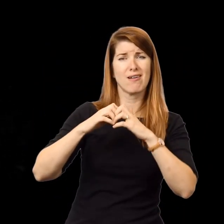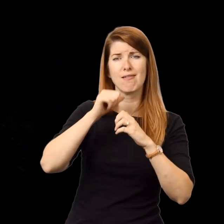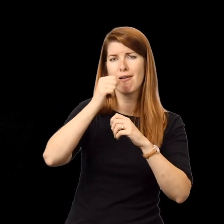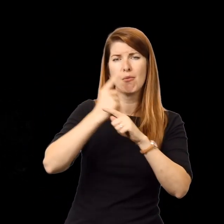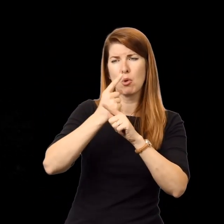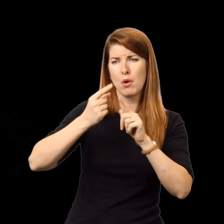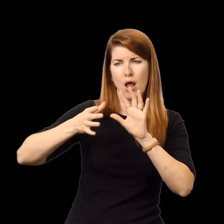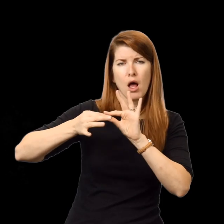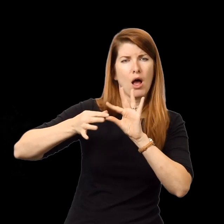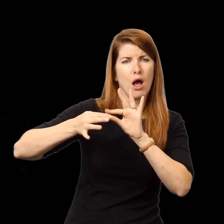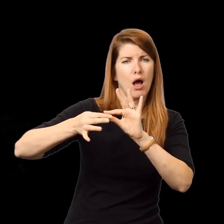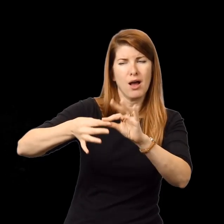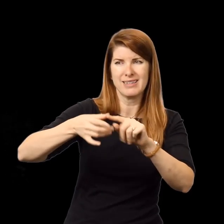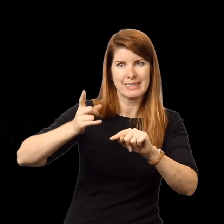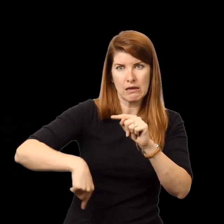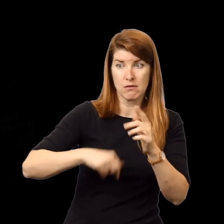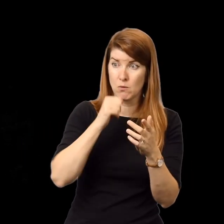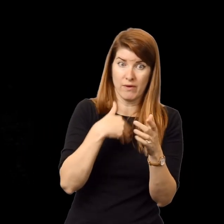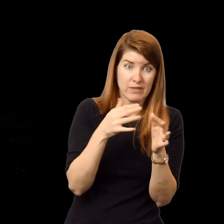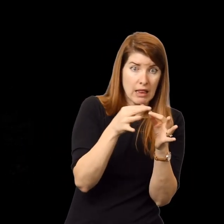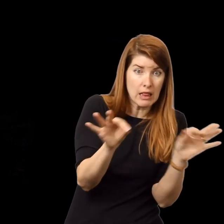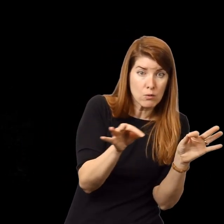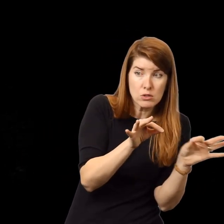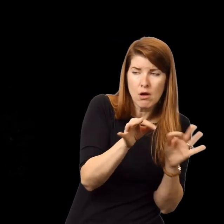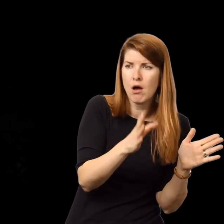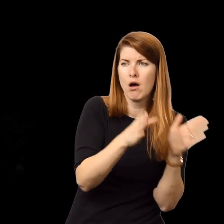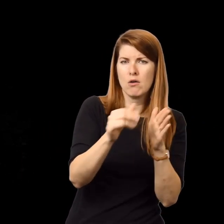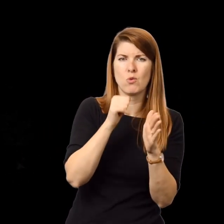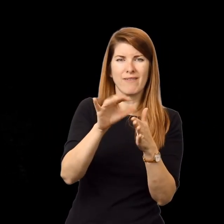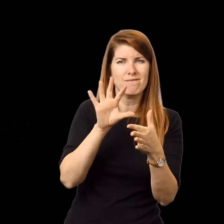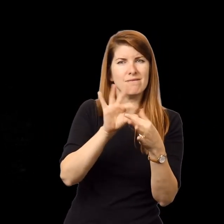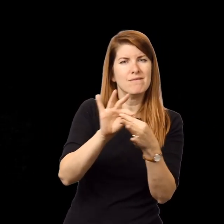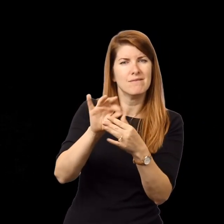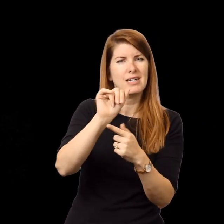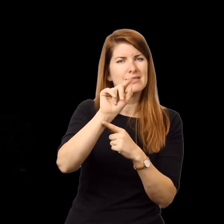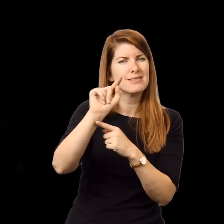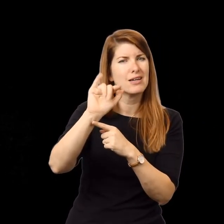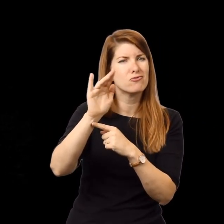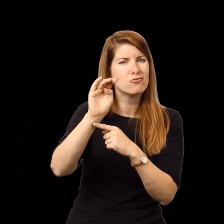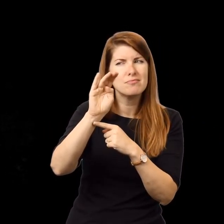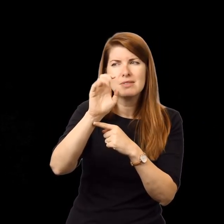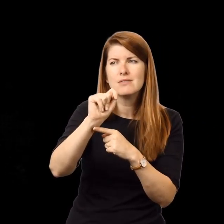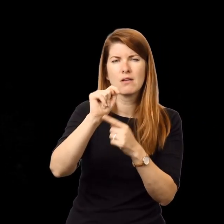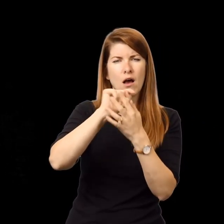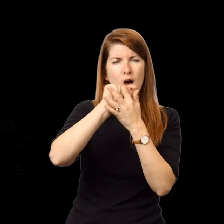because their brain hasn't been adequately wired. They don't have the language on board. They don't have the attachment relationships,